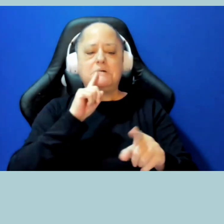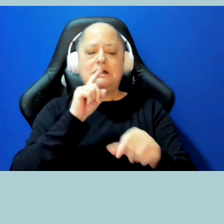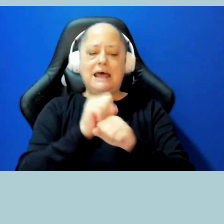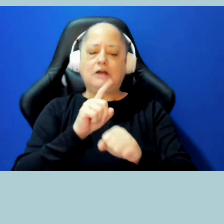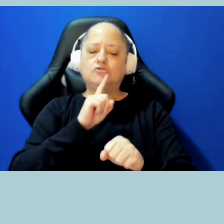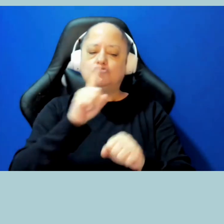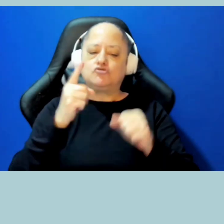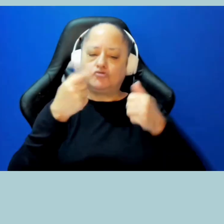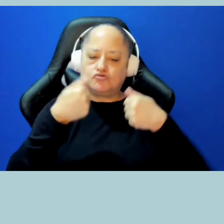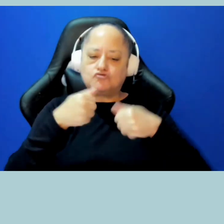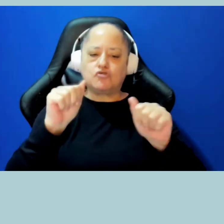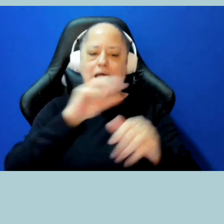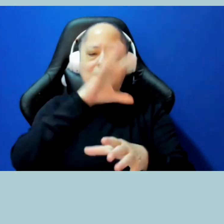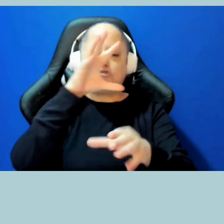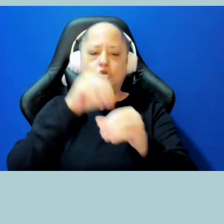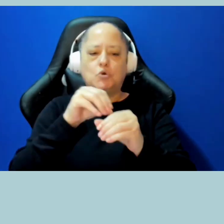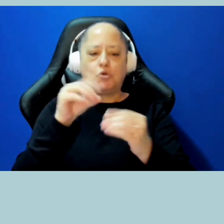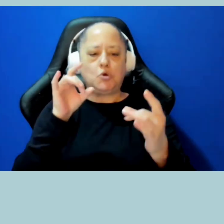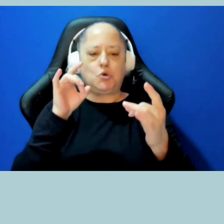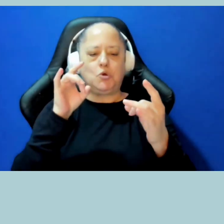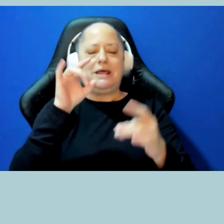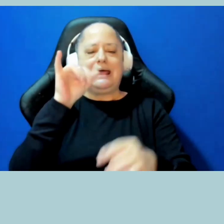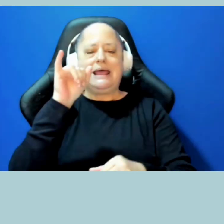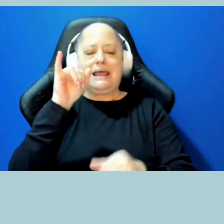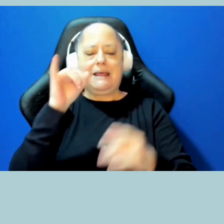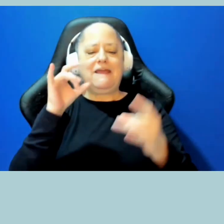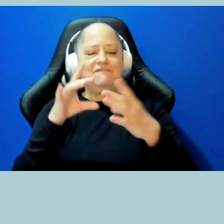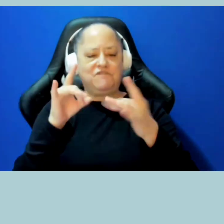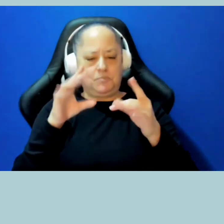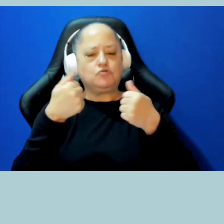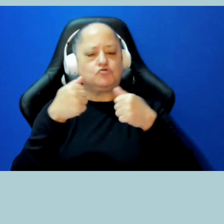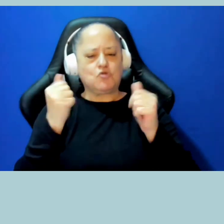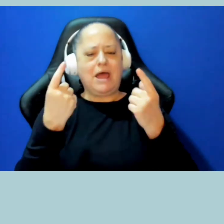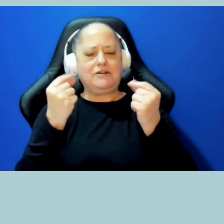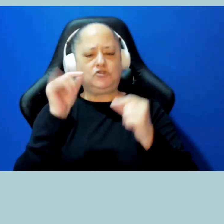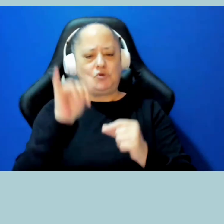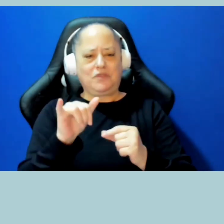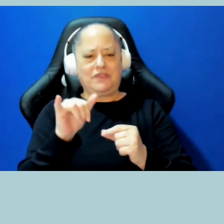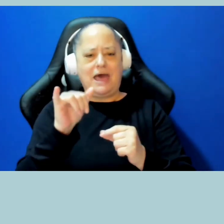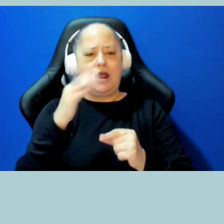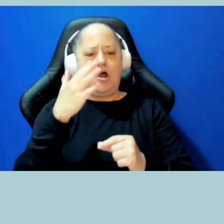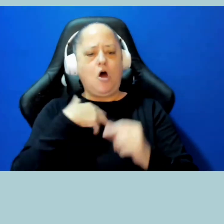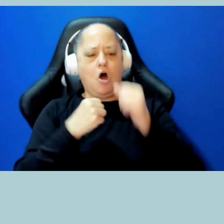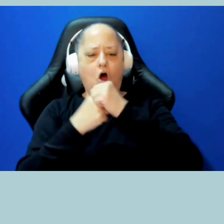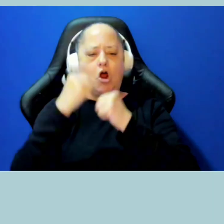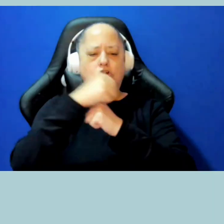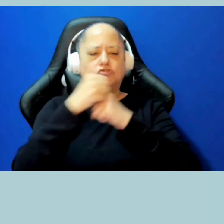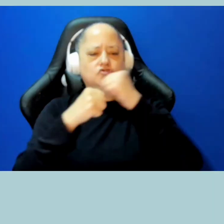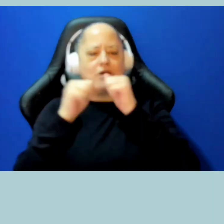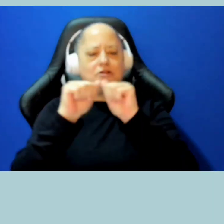to include the input. And that's what we're really trying to do. So even just to add on to that, like our structure of how we're implementing the plan, we set